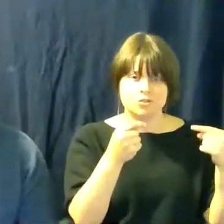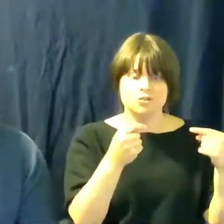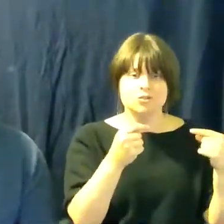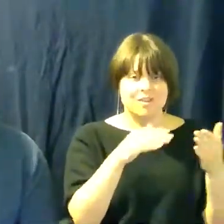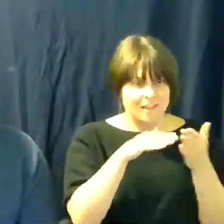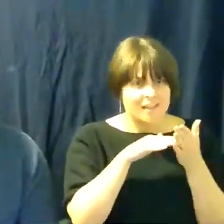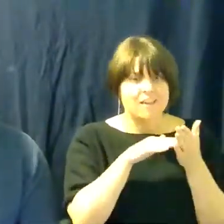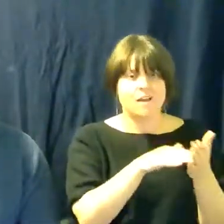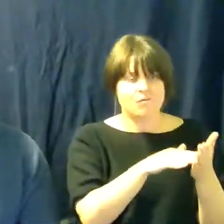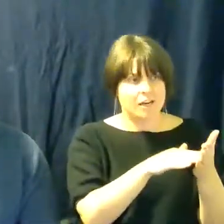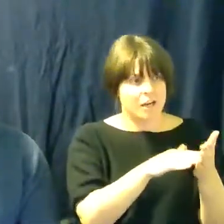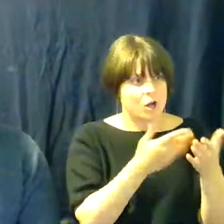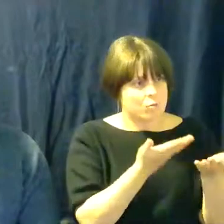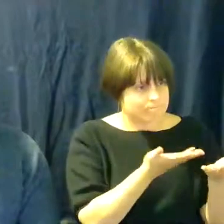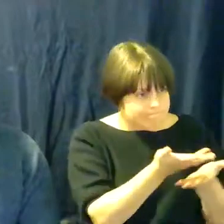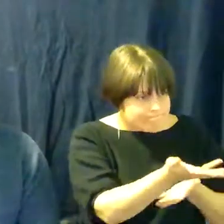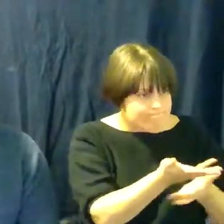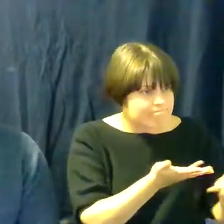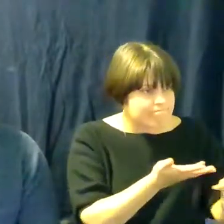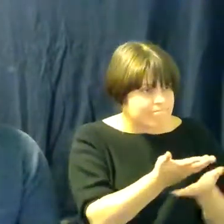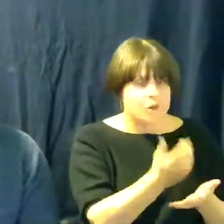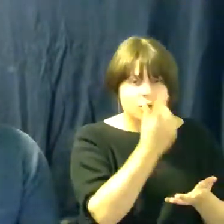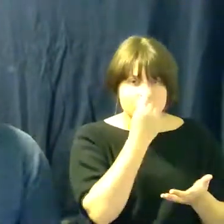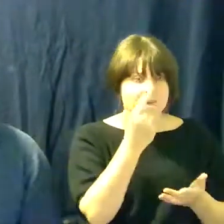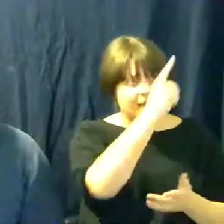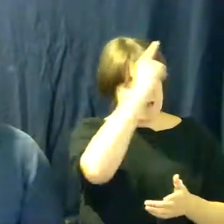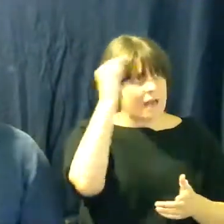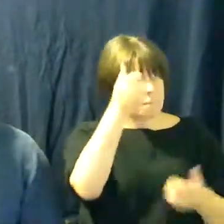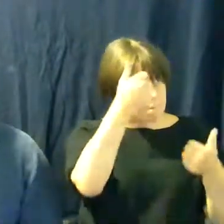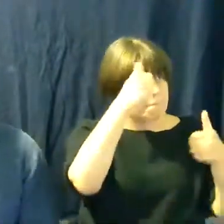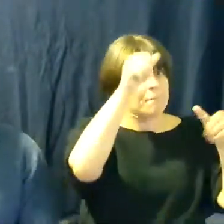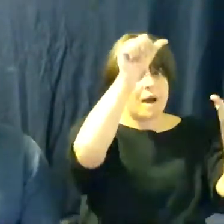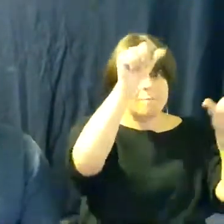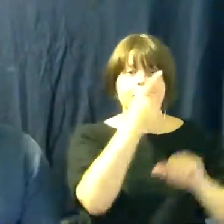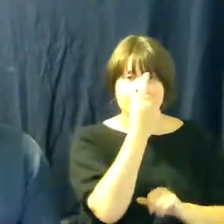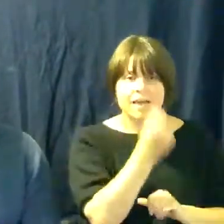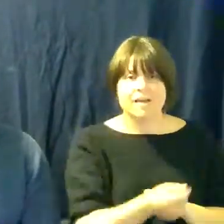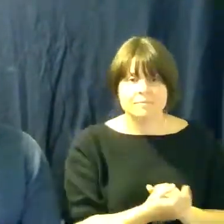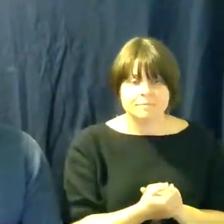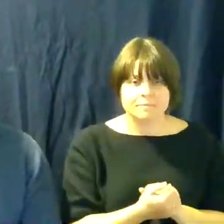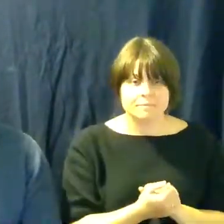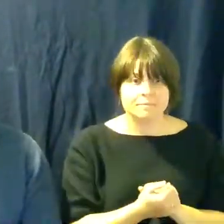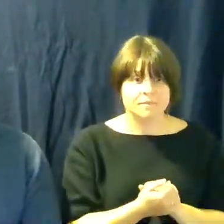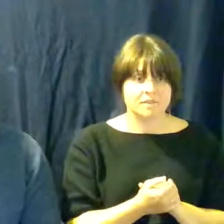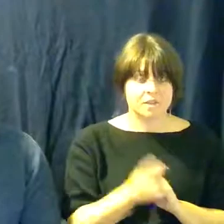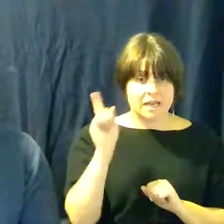anxiety by understanding the challenges of sensory disability and maximise the success and reach the goals, desires